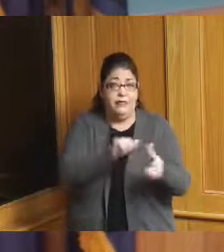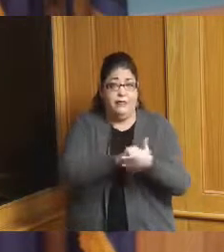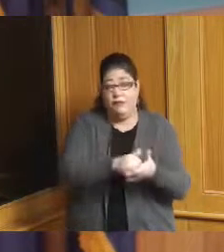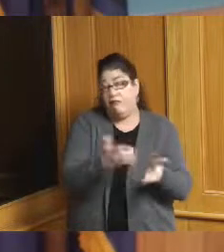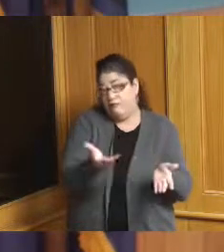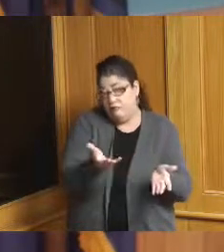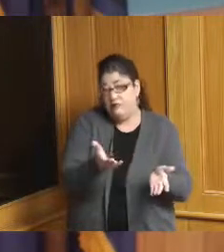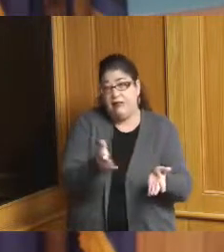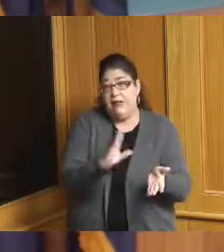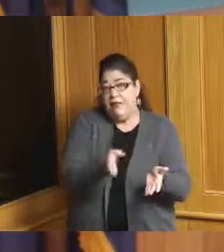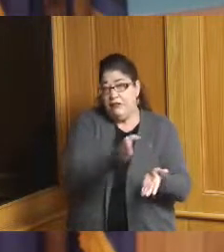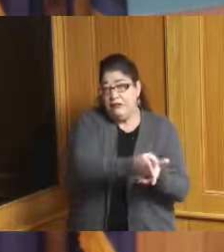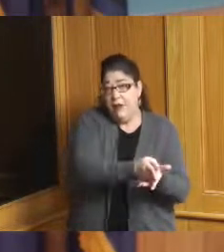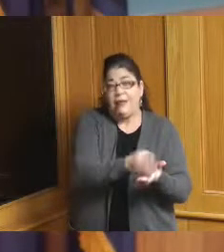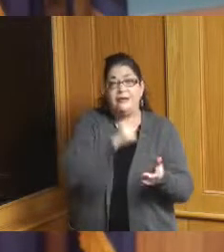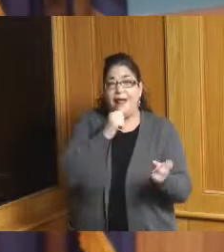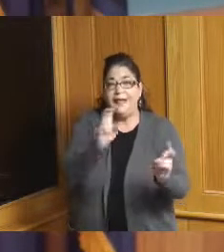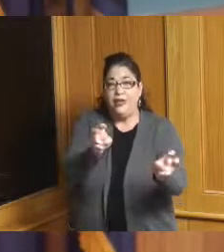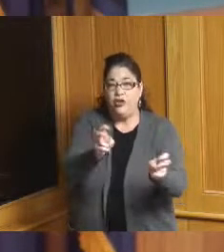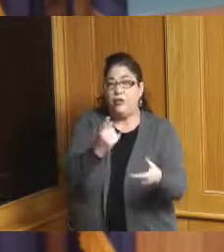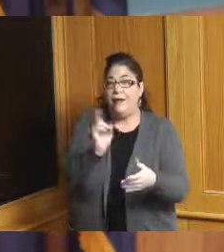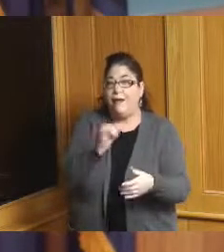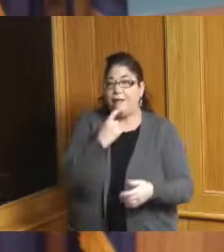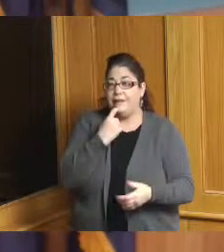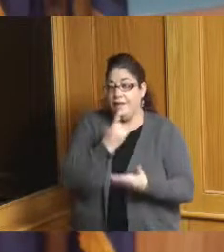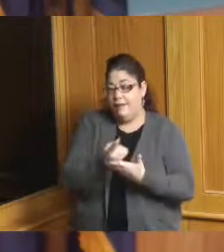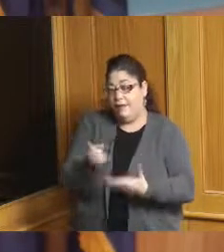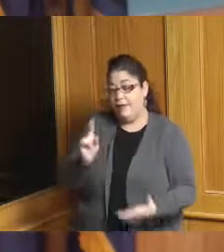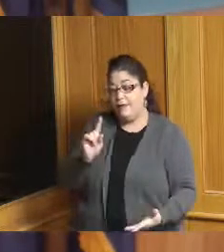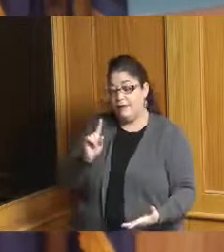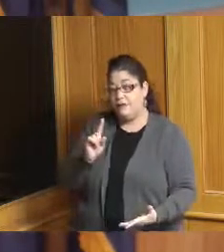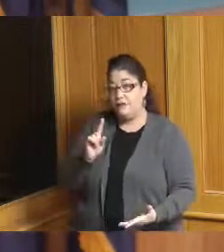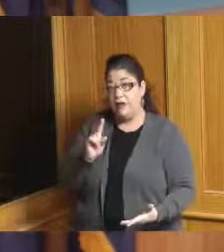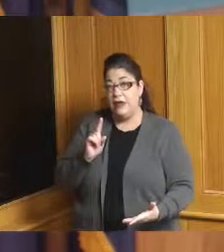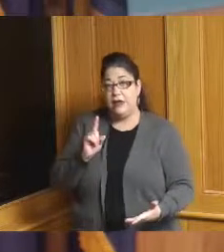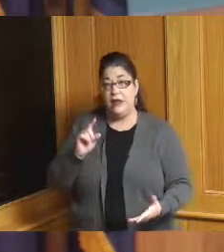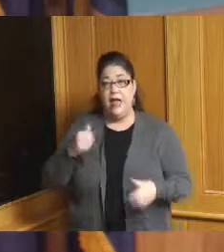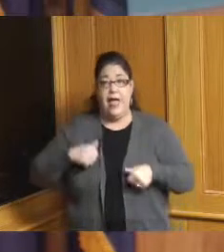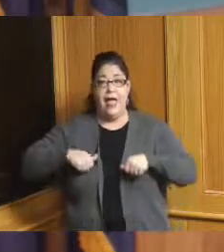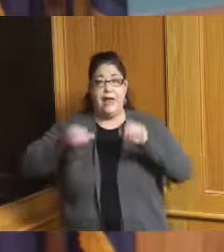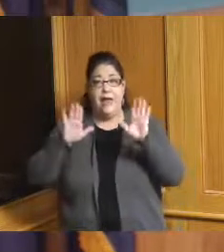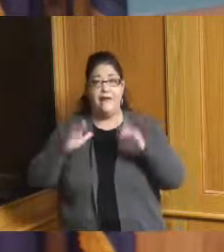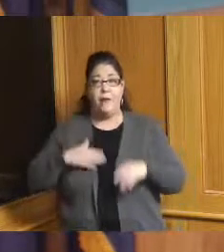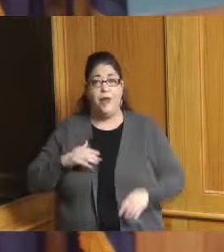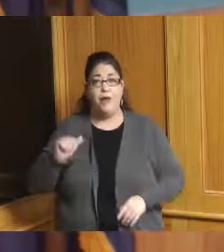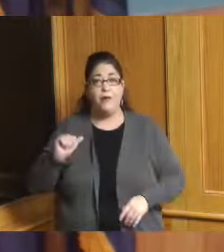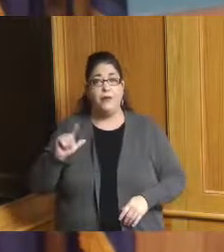not the issue and like I said last week I even gave up my alternate vote if she wanted to stay